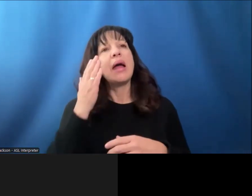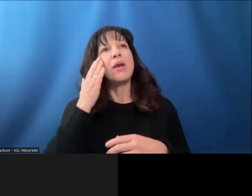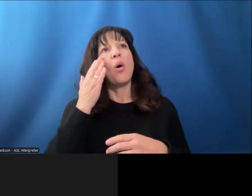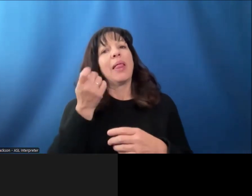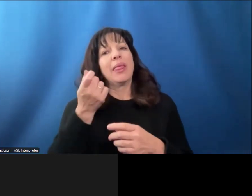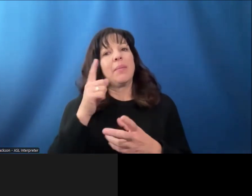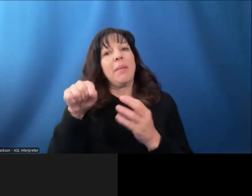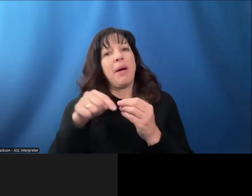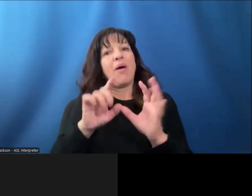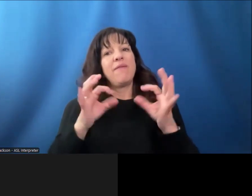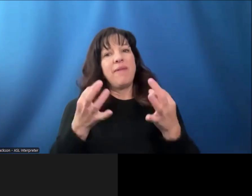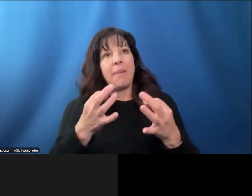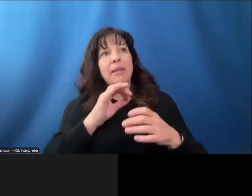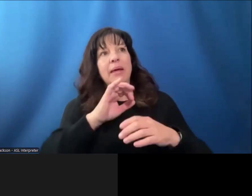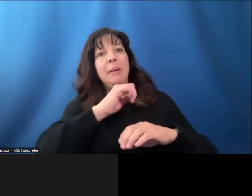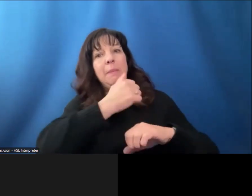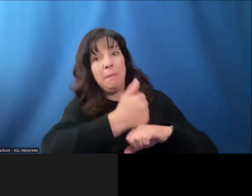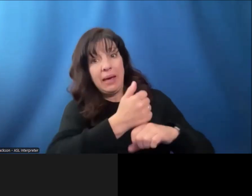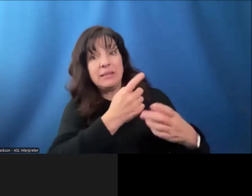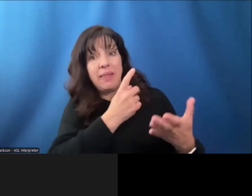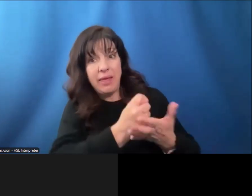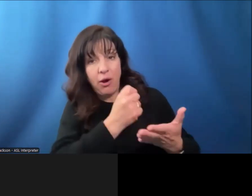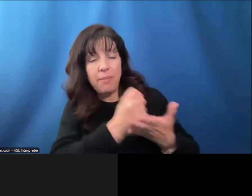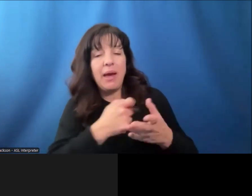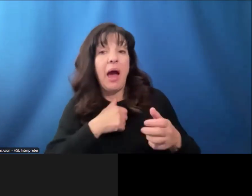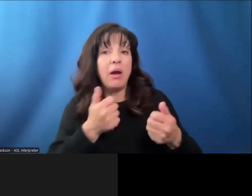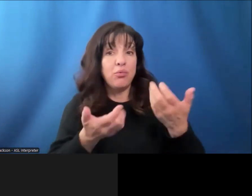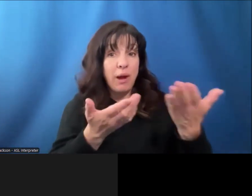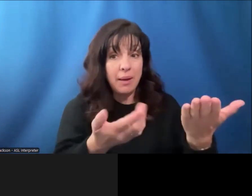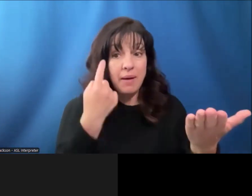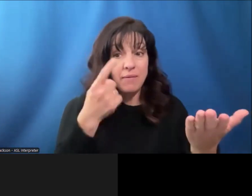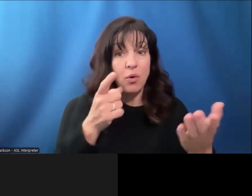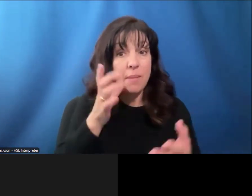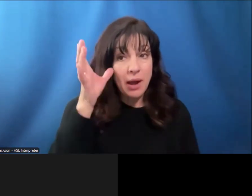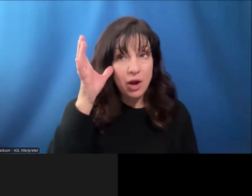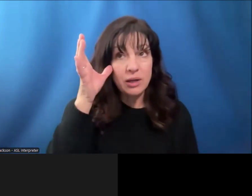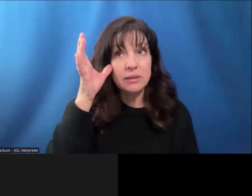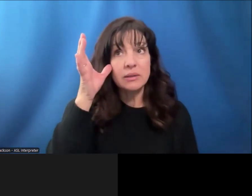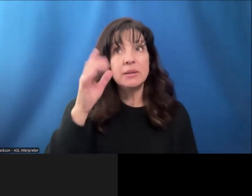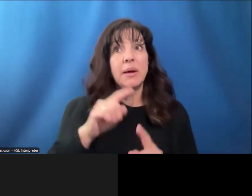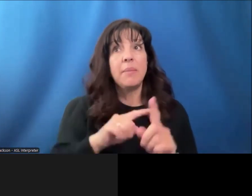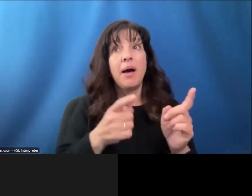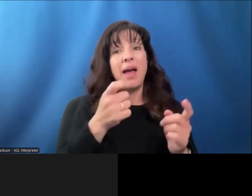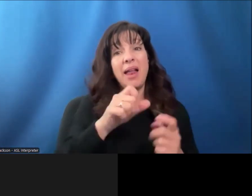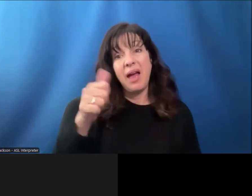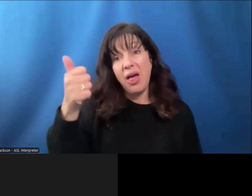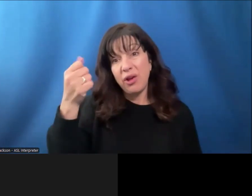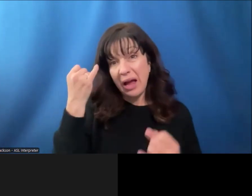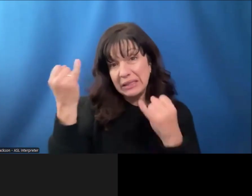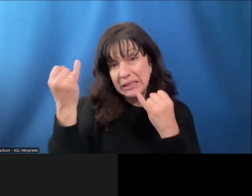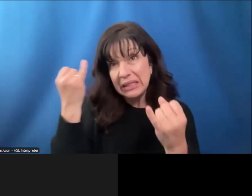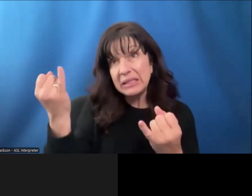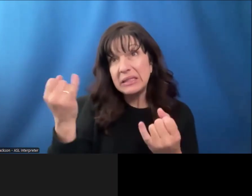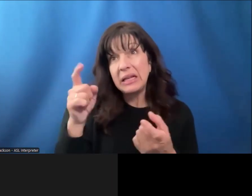and I'm recommending that for the parents, but any other ideas that I might need to consider